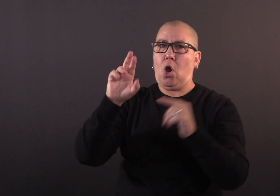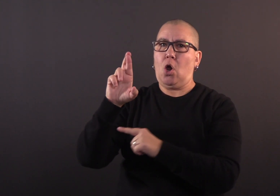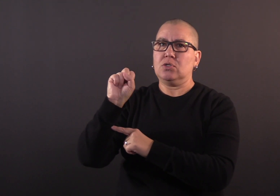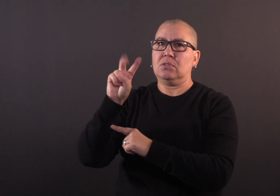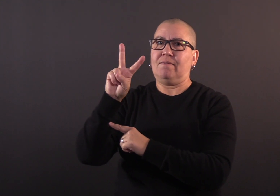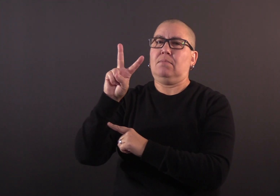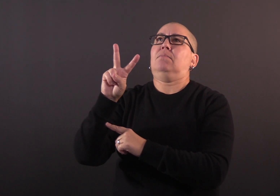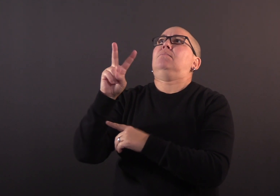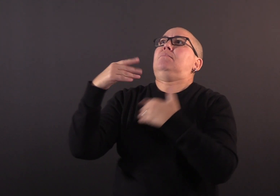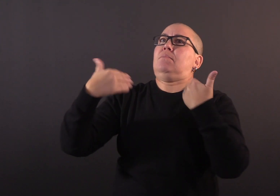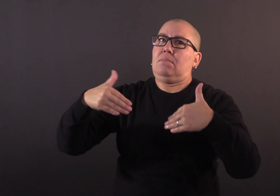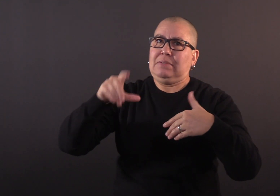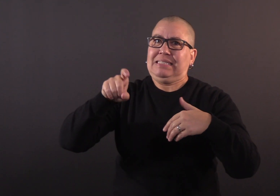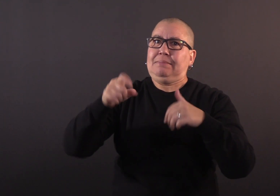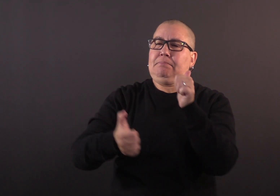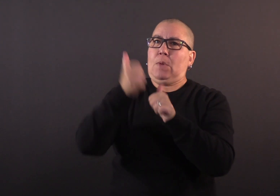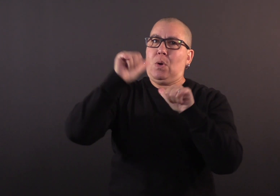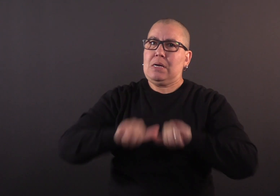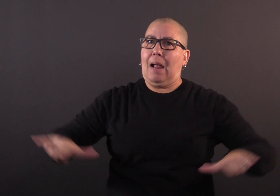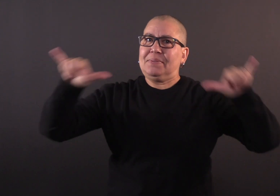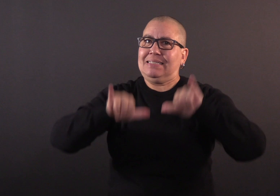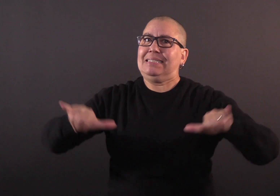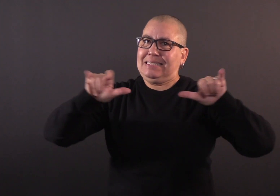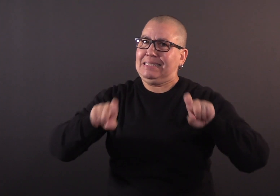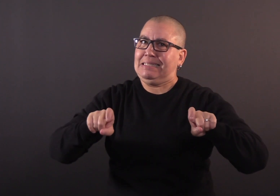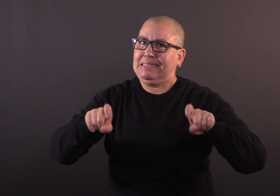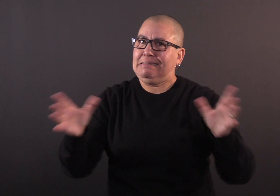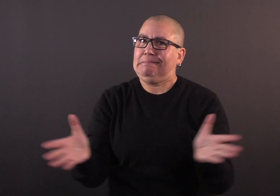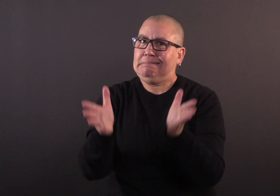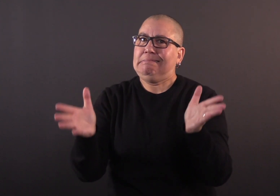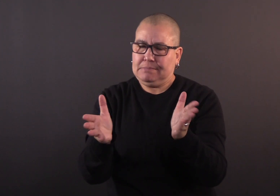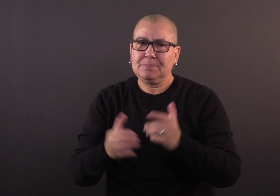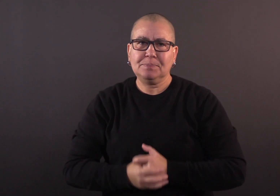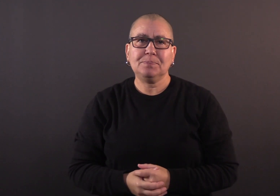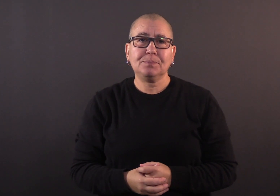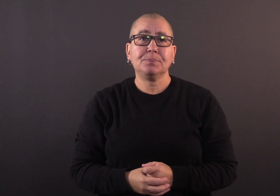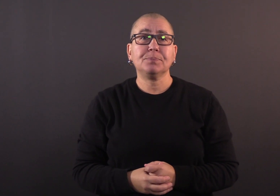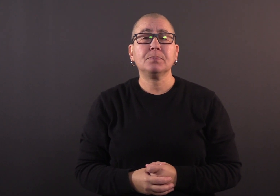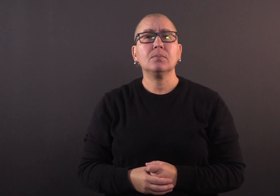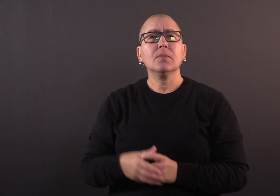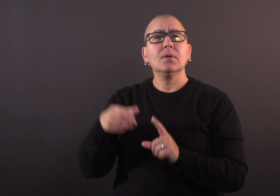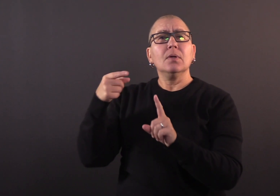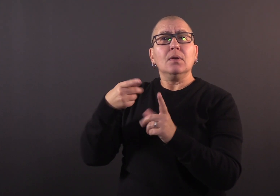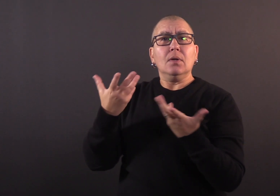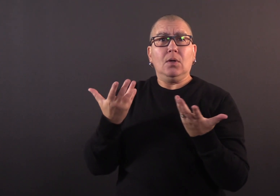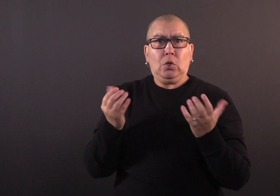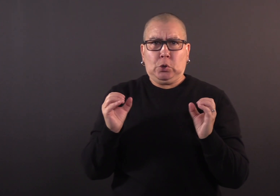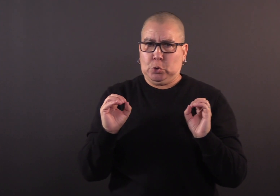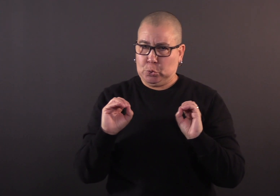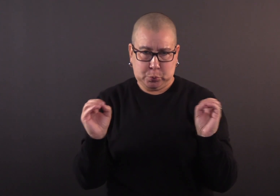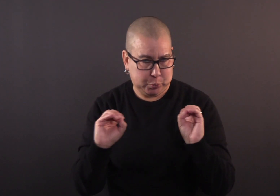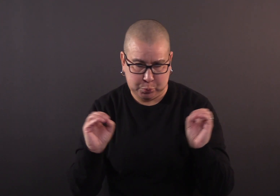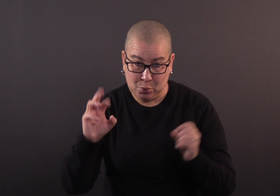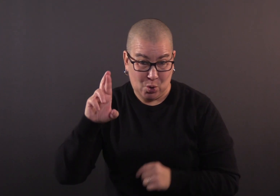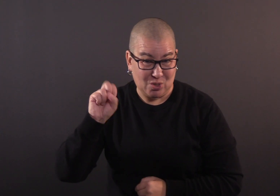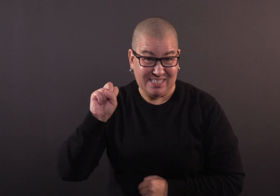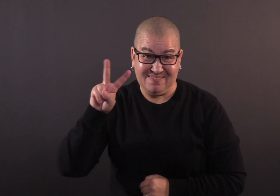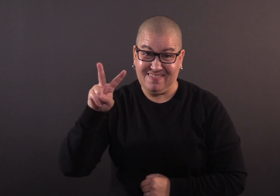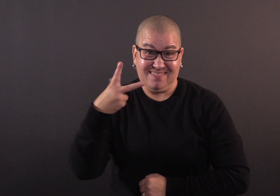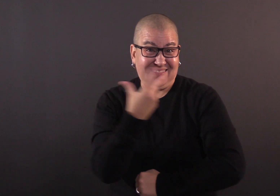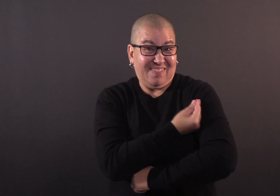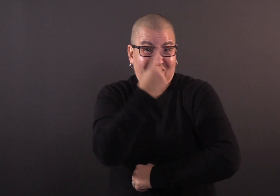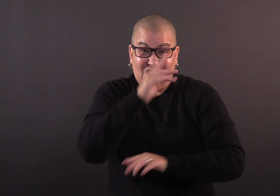get an injection of lab-made antibodies to guard against RSV. Called Beyfortus, the one-dose shot